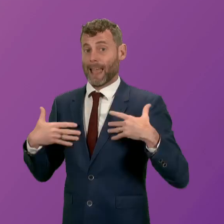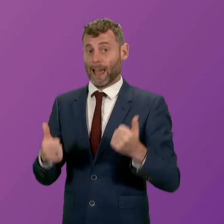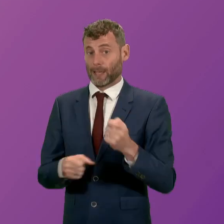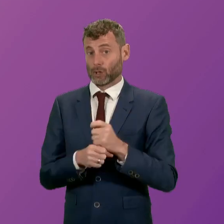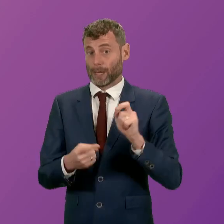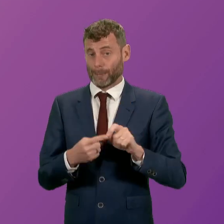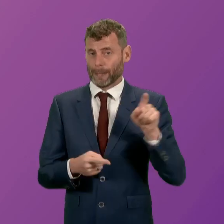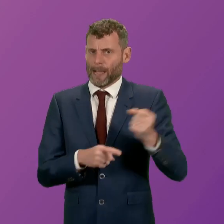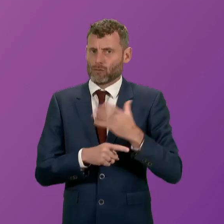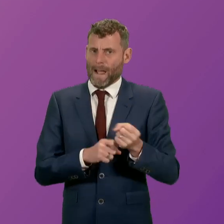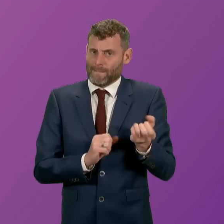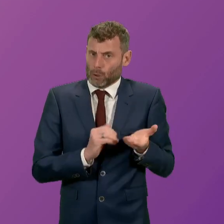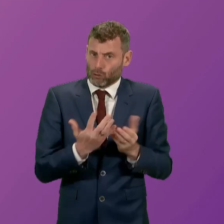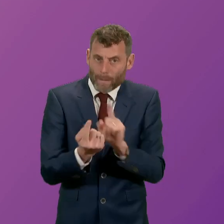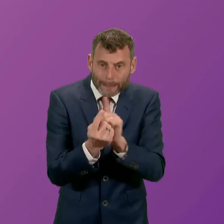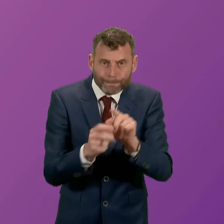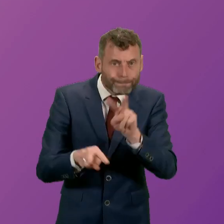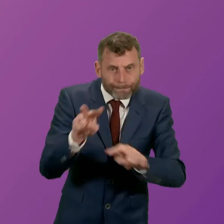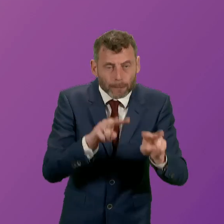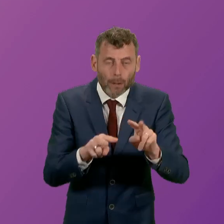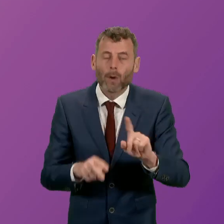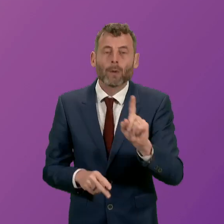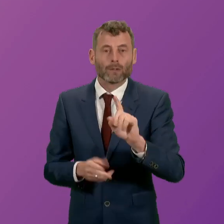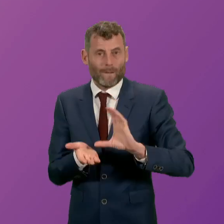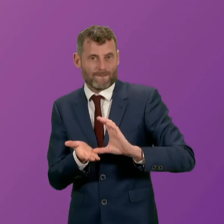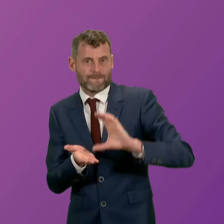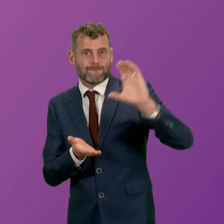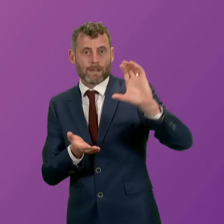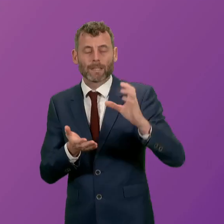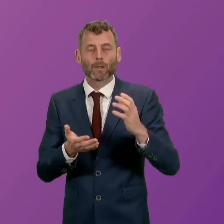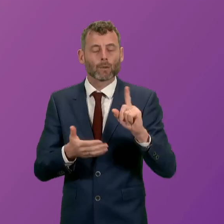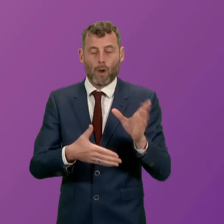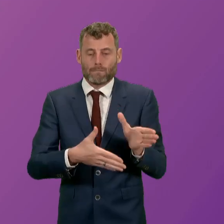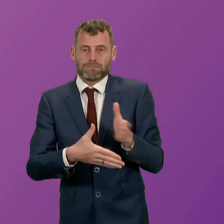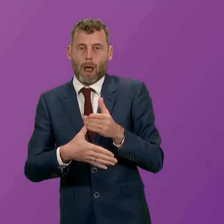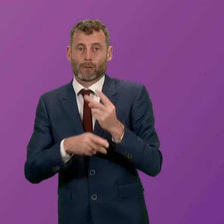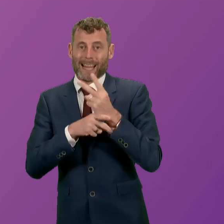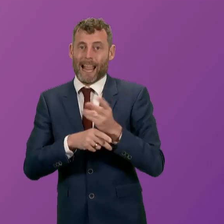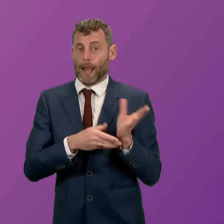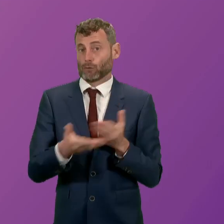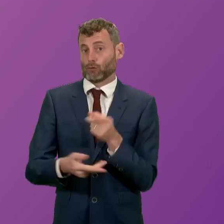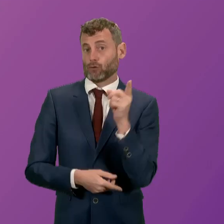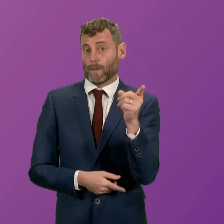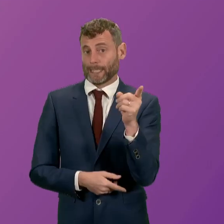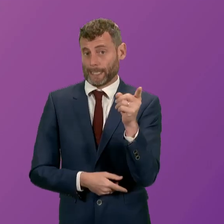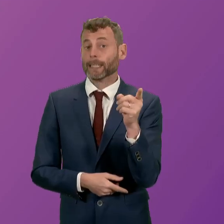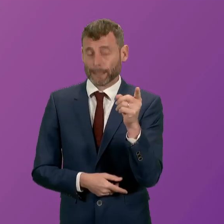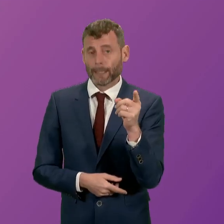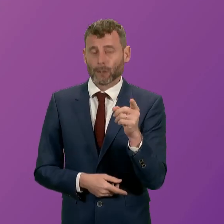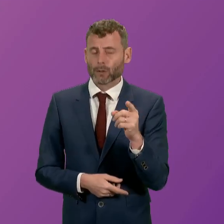healthcare services, with a commitment to expand the funding available to primary care services as a greater proportion of new national health service funding. The